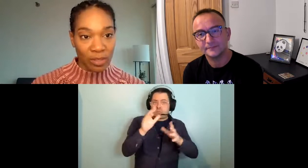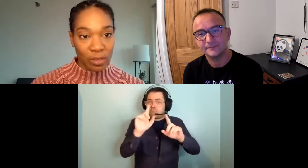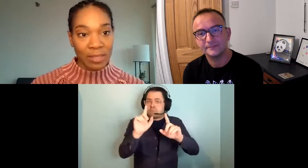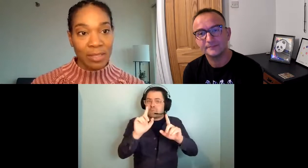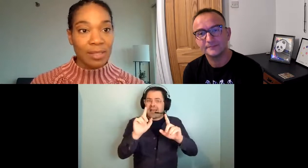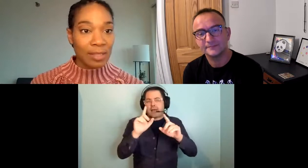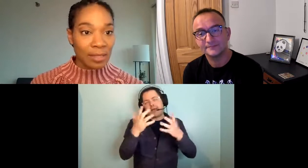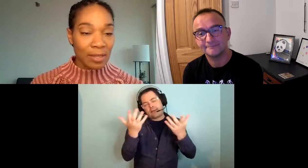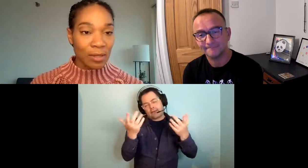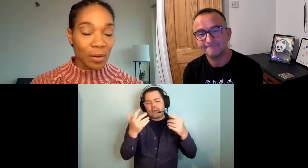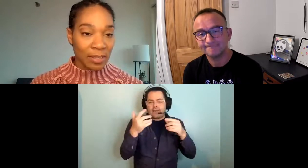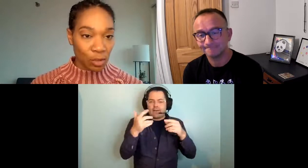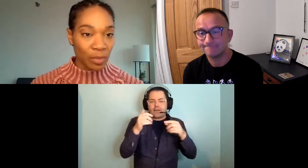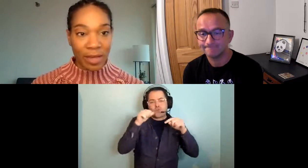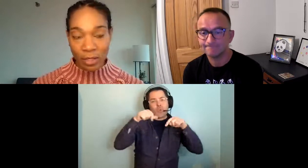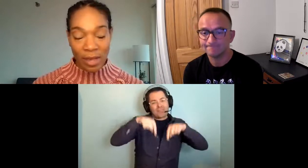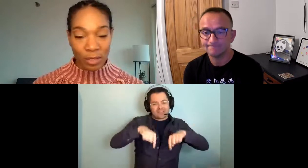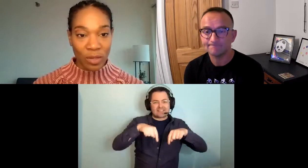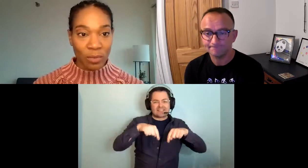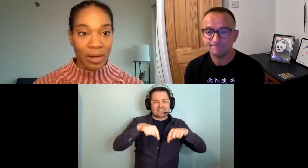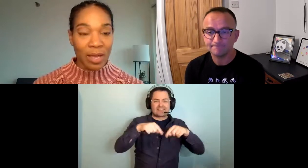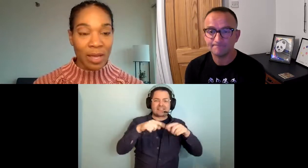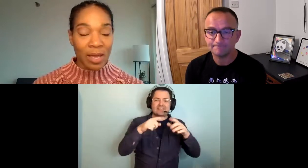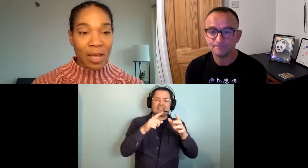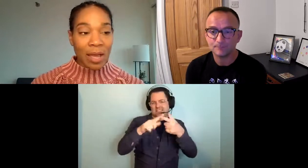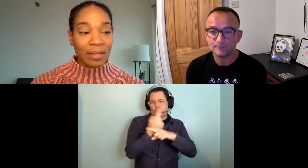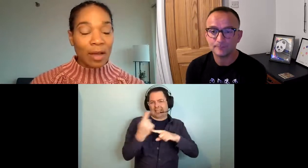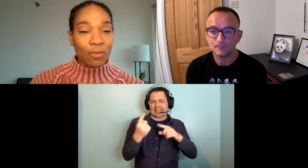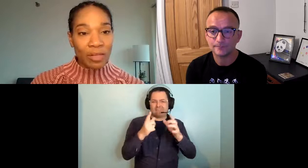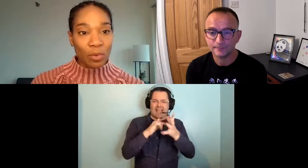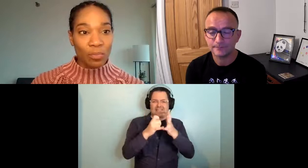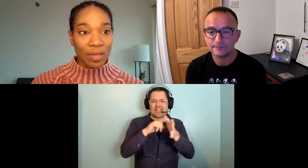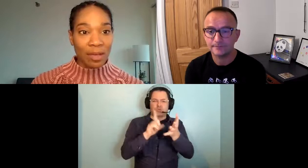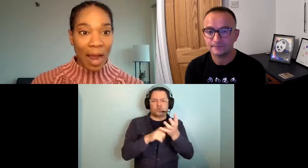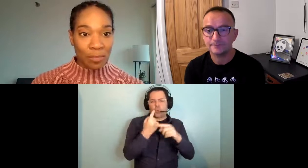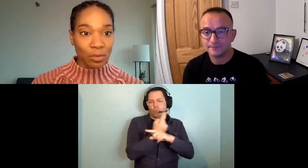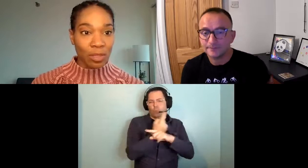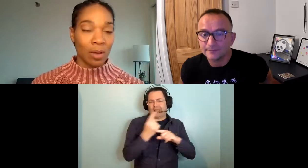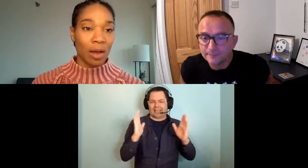as Asexual is_the one to help say you know I feel like